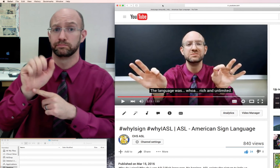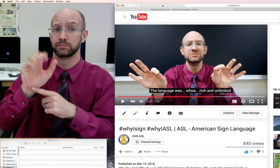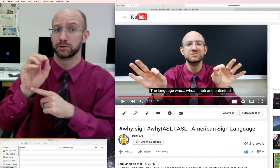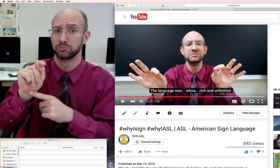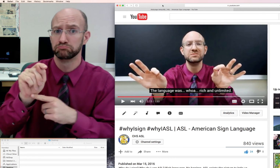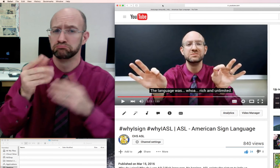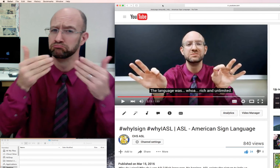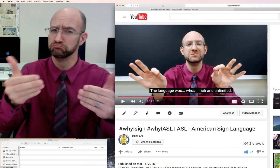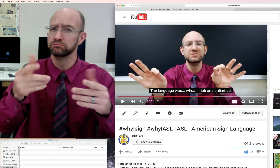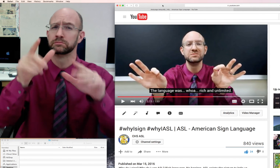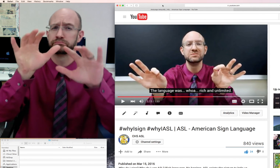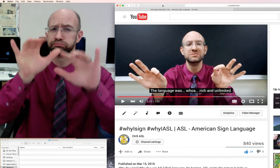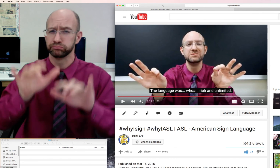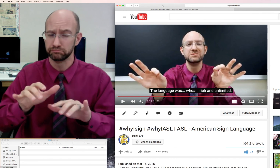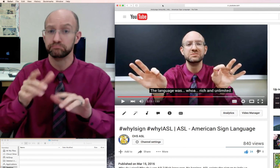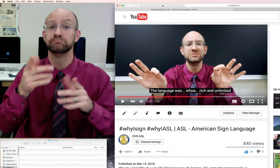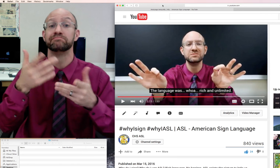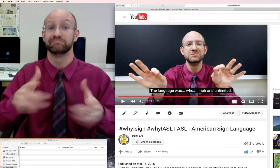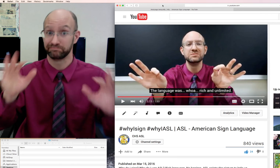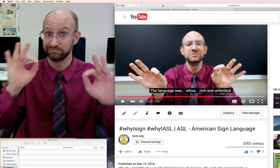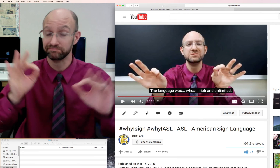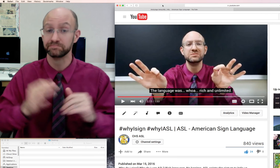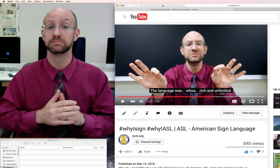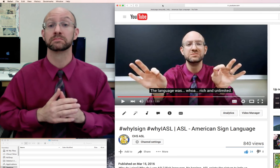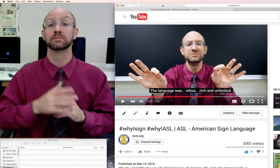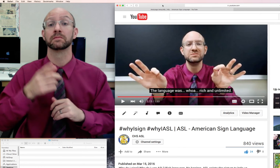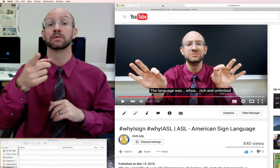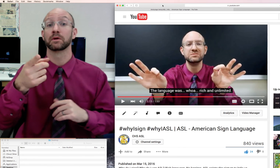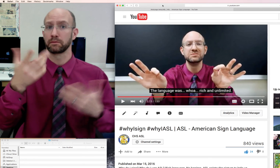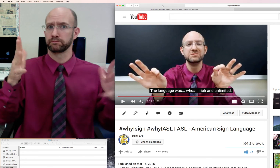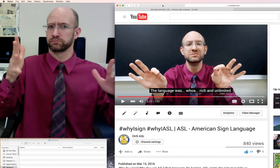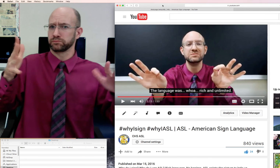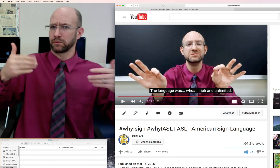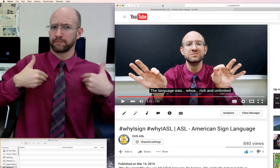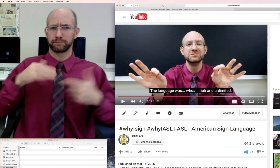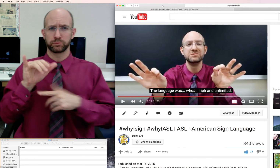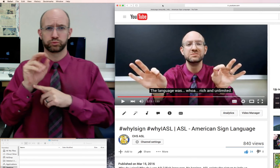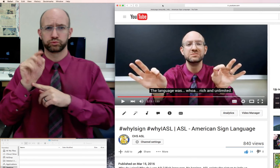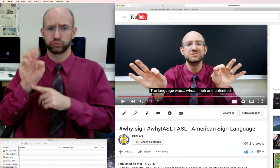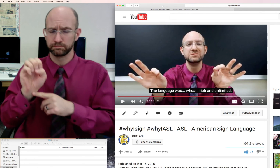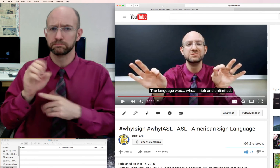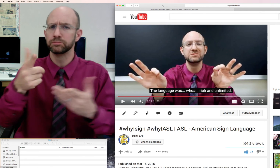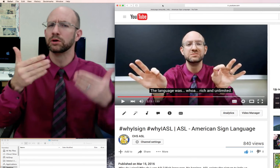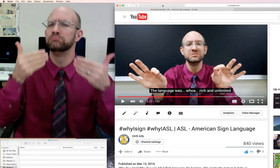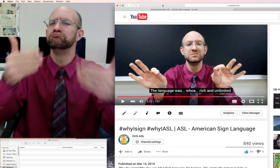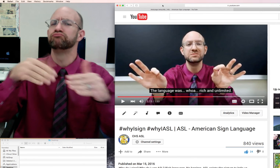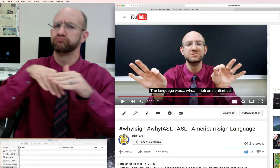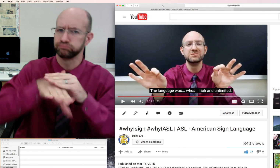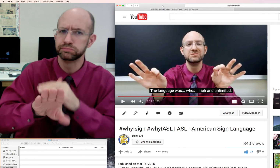When you are done setting up your Youtube account, then you are good. If you already have a Youtube account, go ahead and sign in.